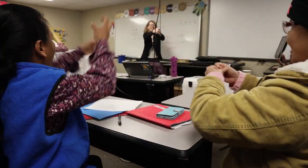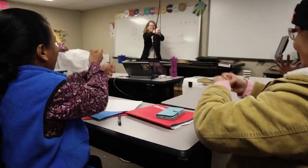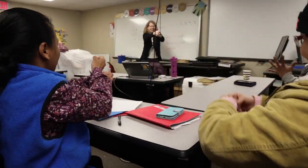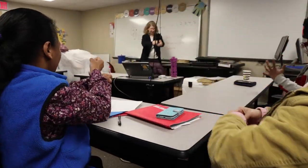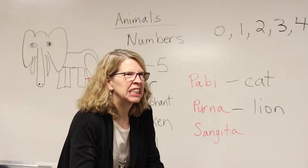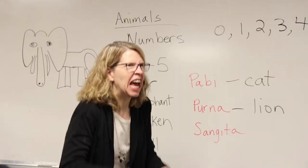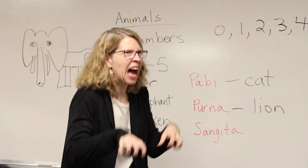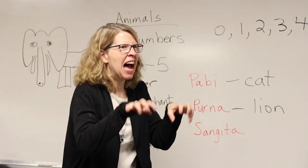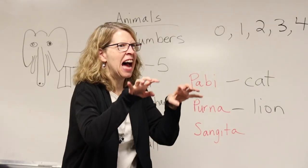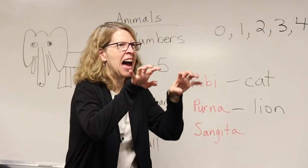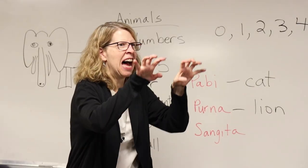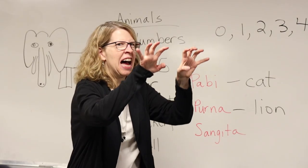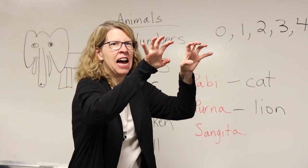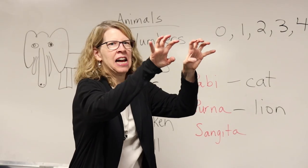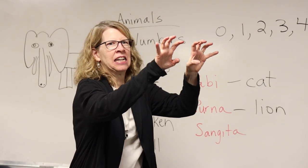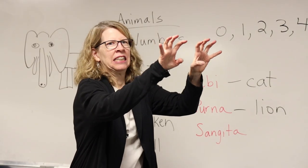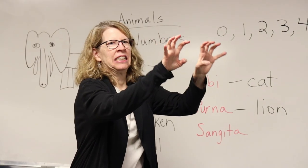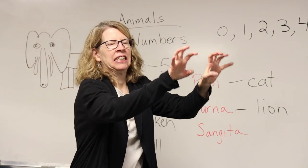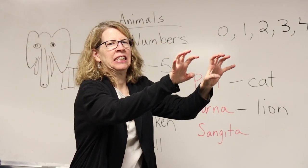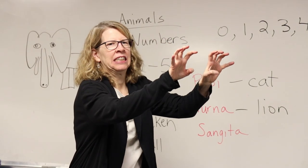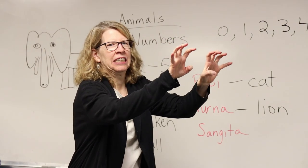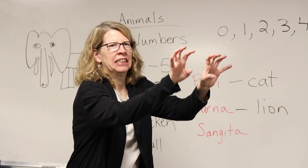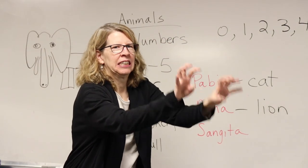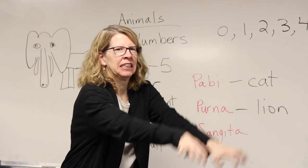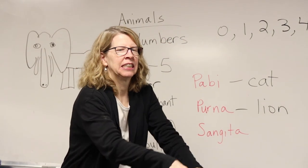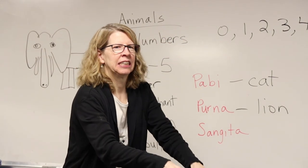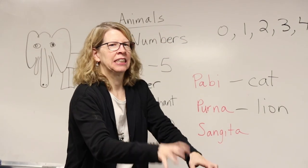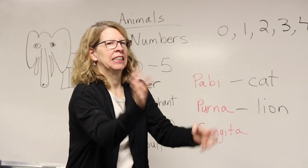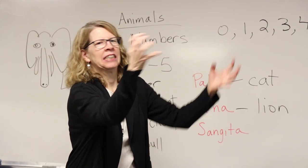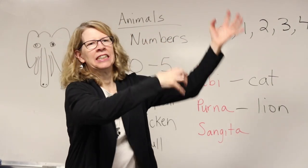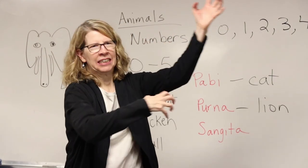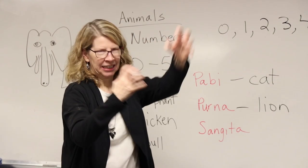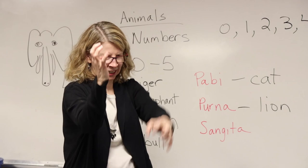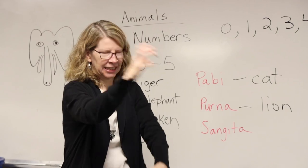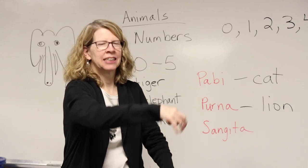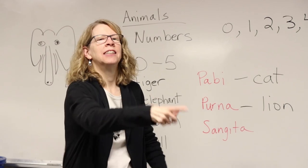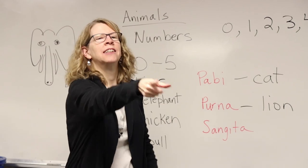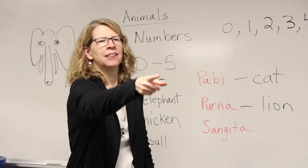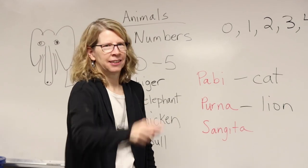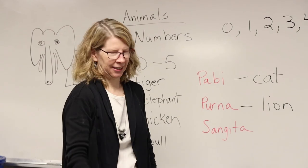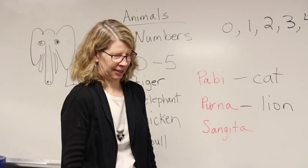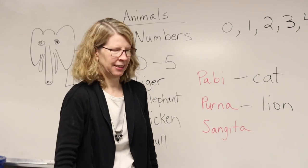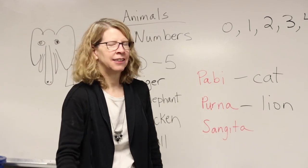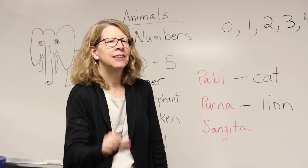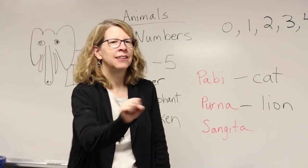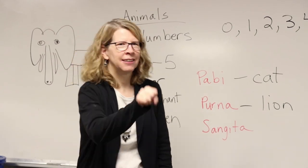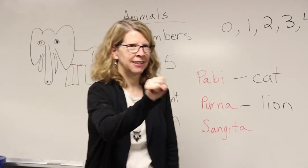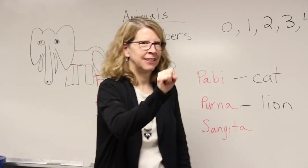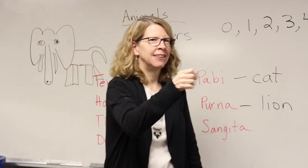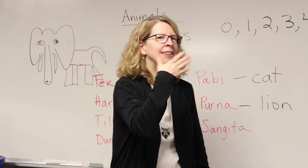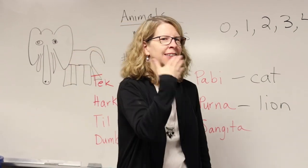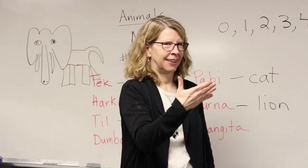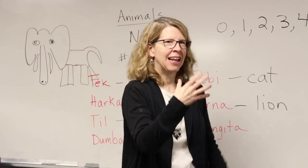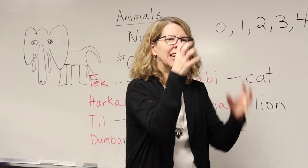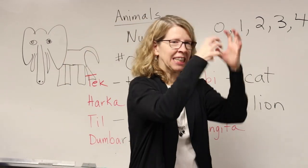(Purna) because the schools were hearing. Deaf children were not allowed to attend the hearing schools.